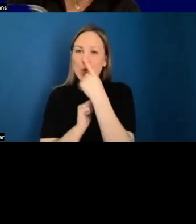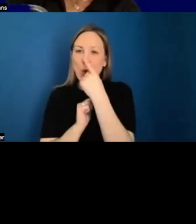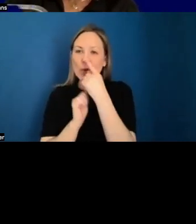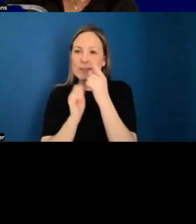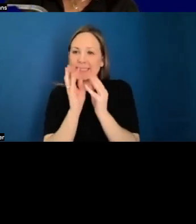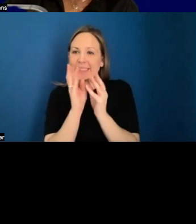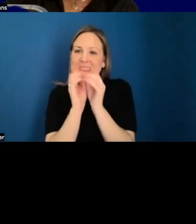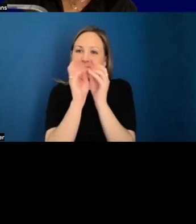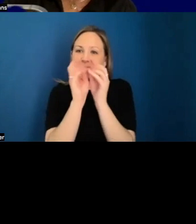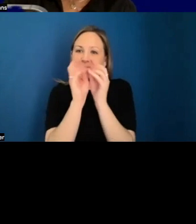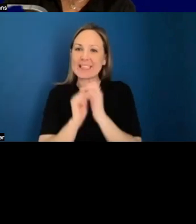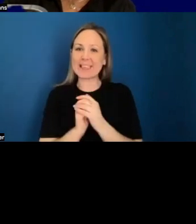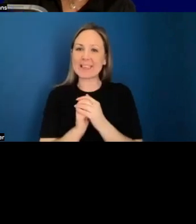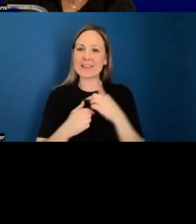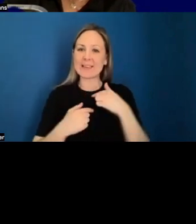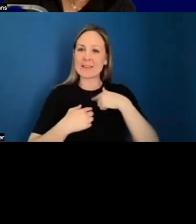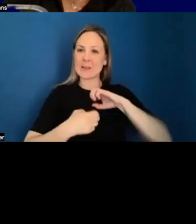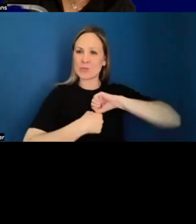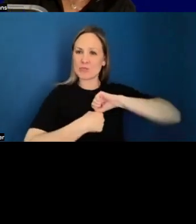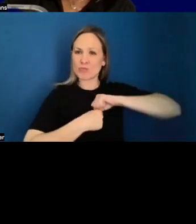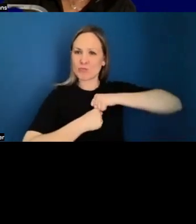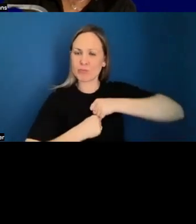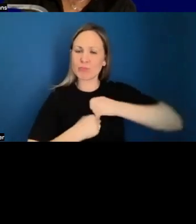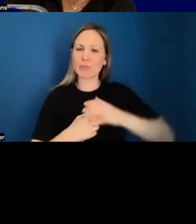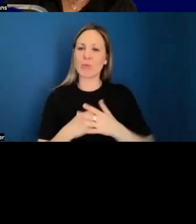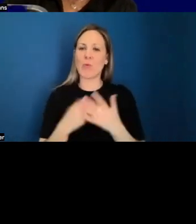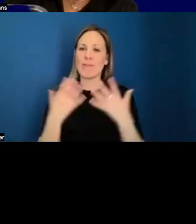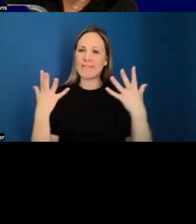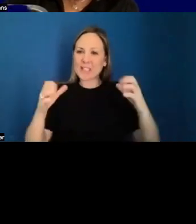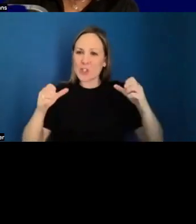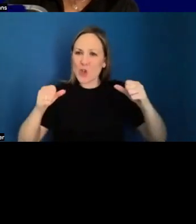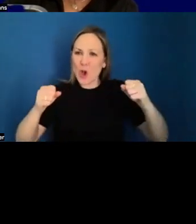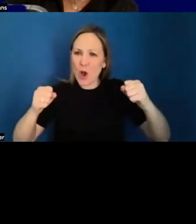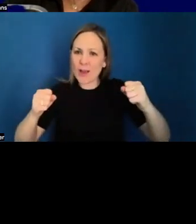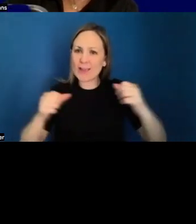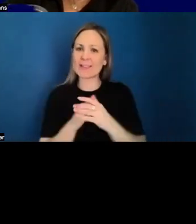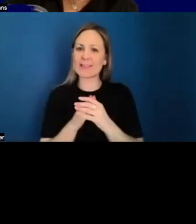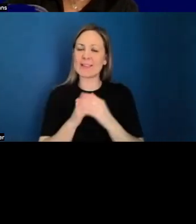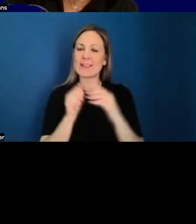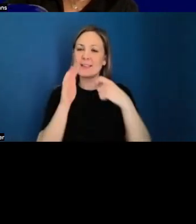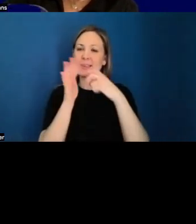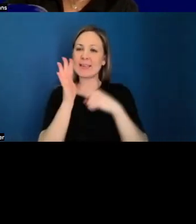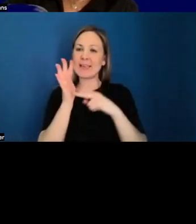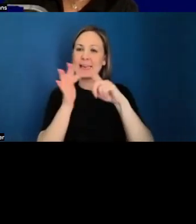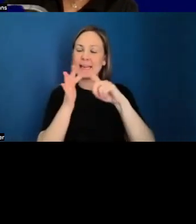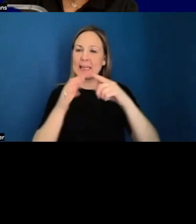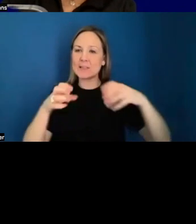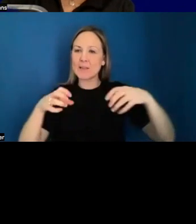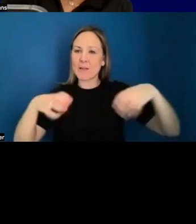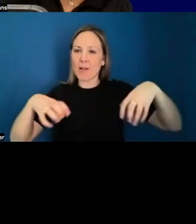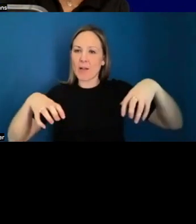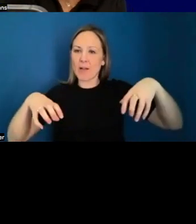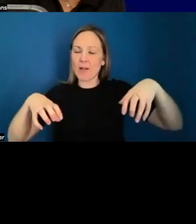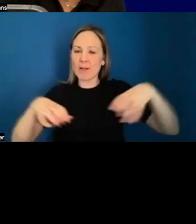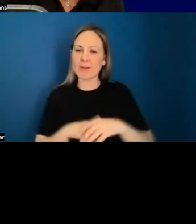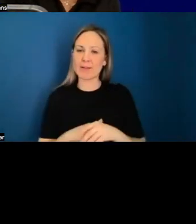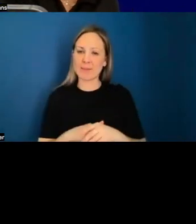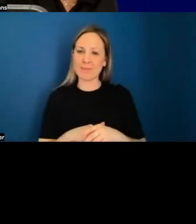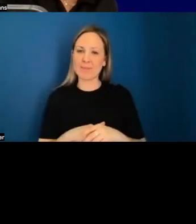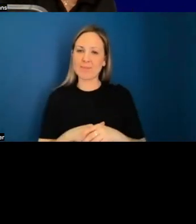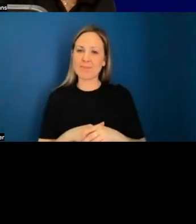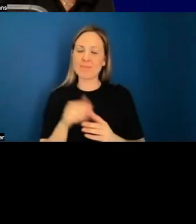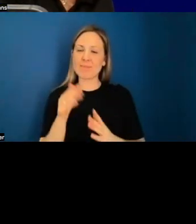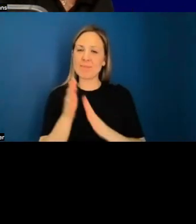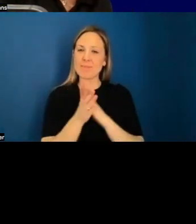knot in chest, tight fist, bodily needs. The chart you choose for an individual can be